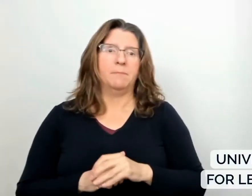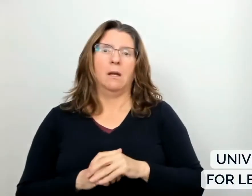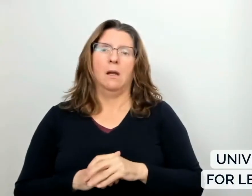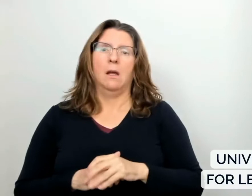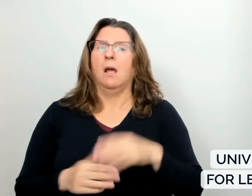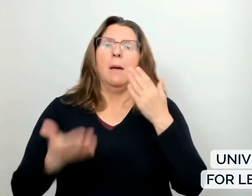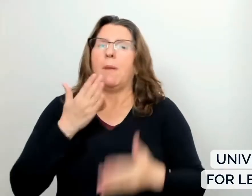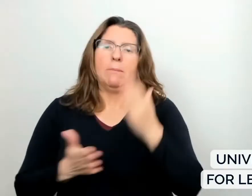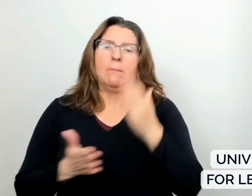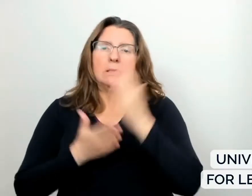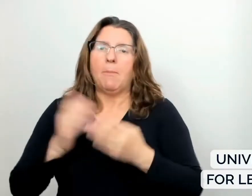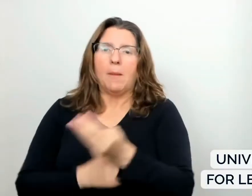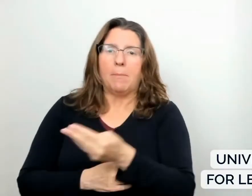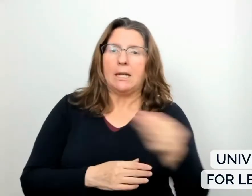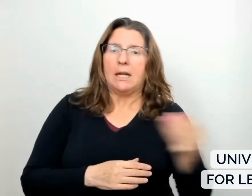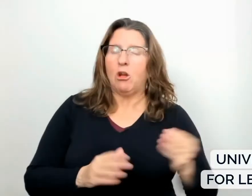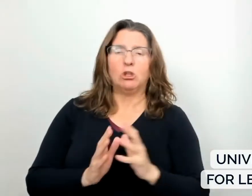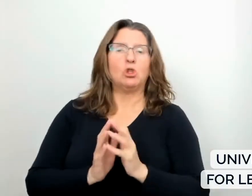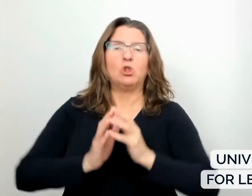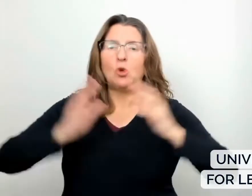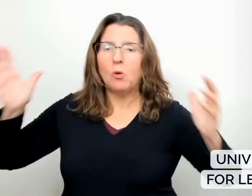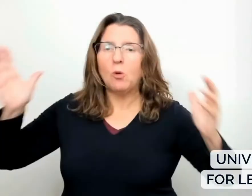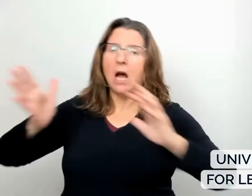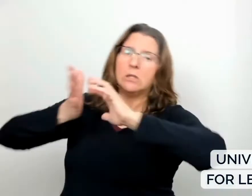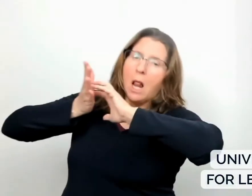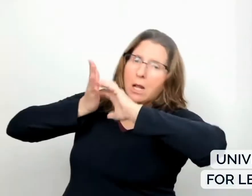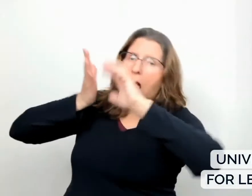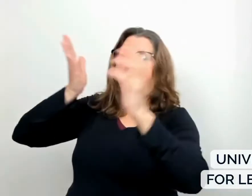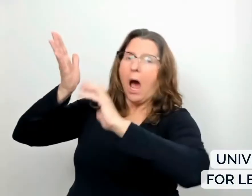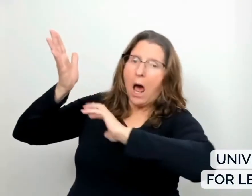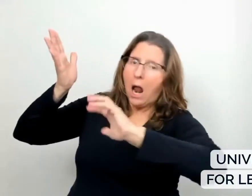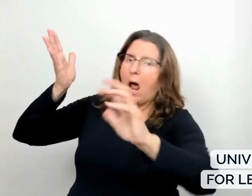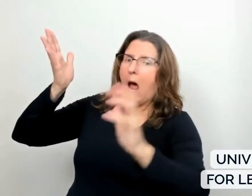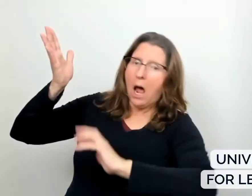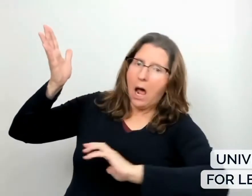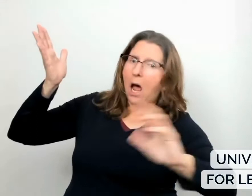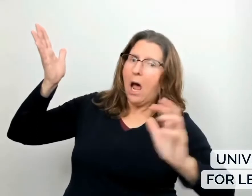UDL involves eliminating or reducing barriers in learning and teaching materials.